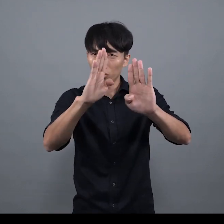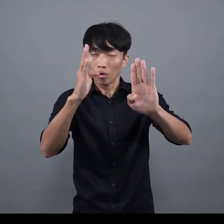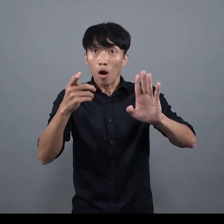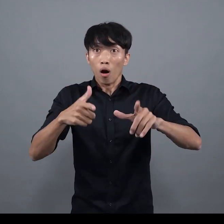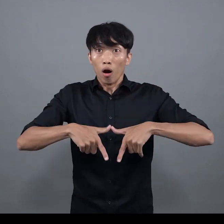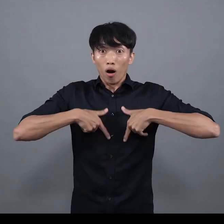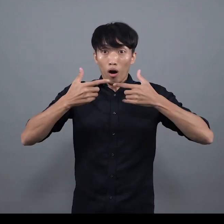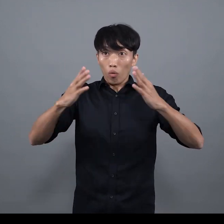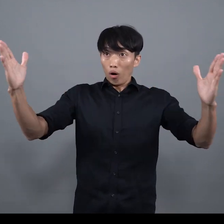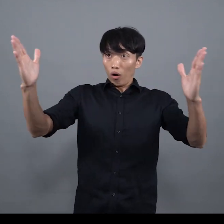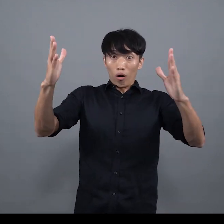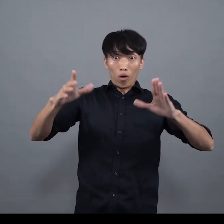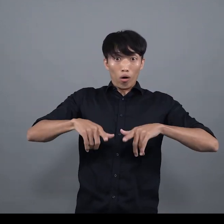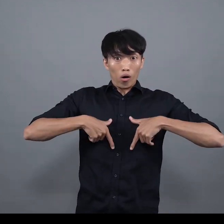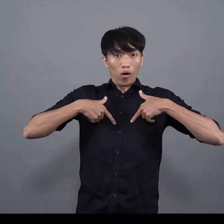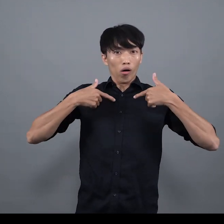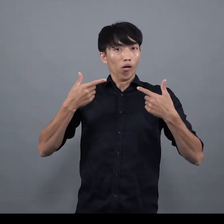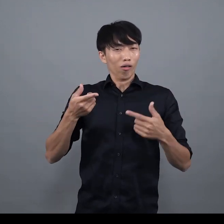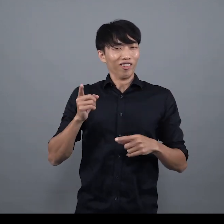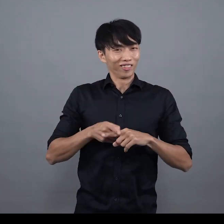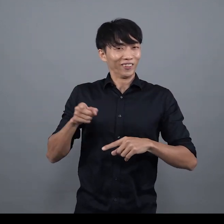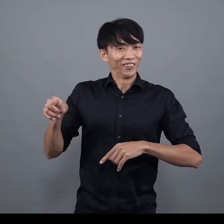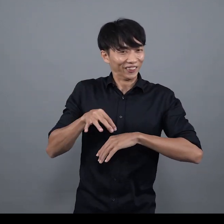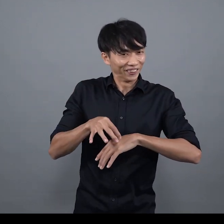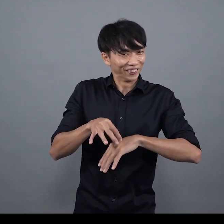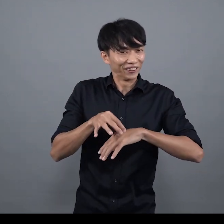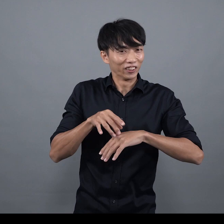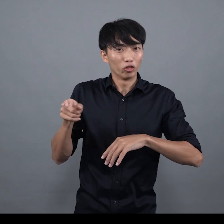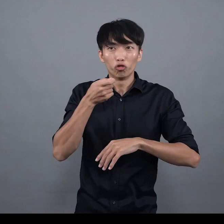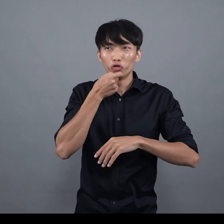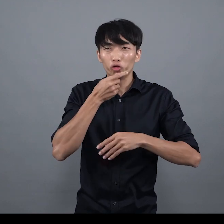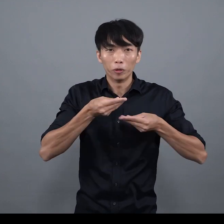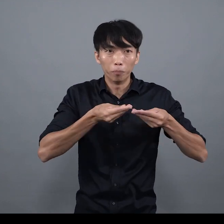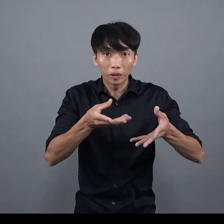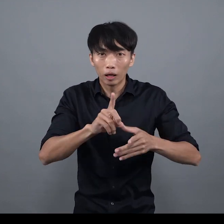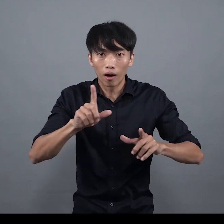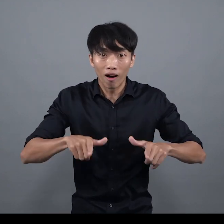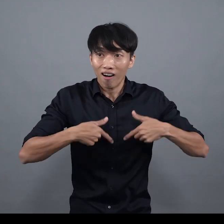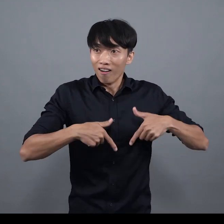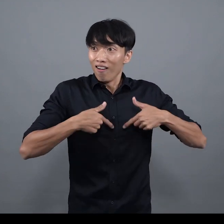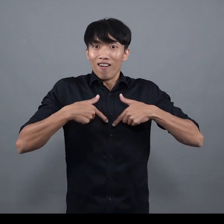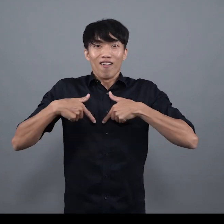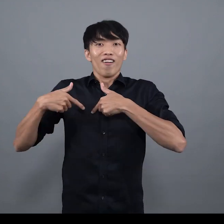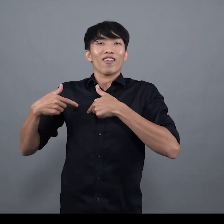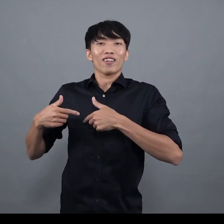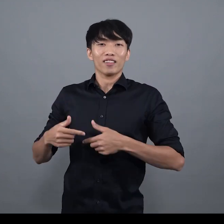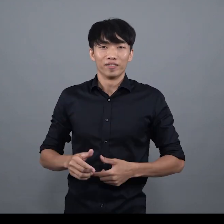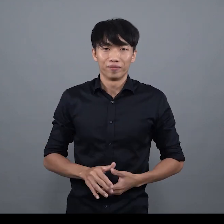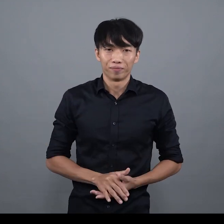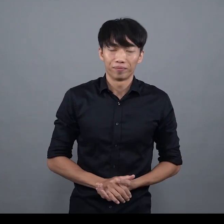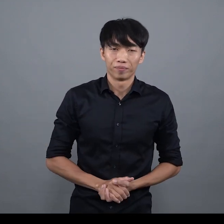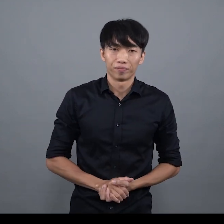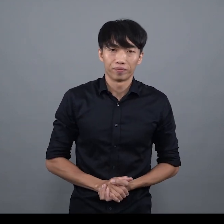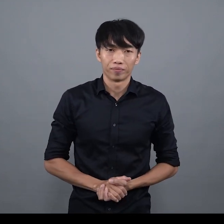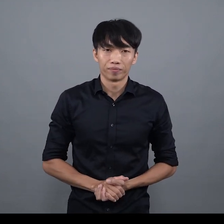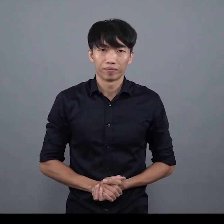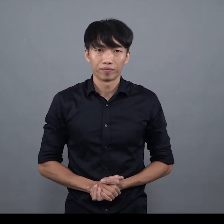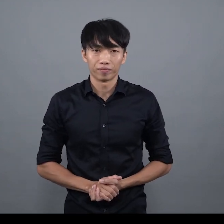the restroom door could almost hit people between the eyes He was mischievous and always surprised people